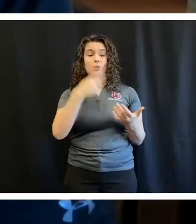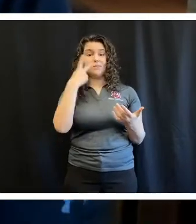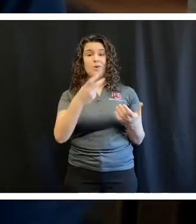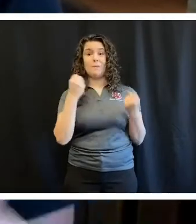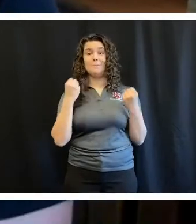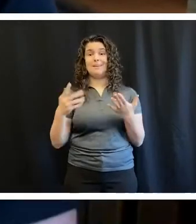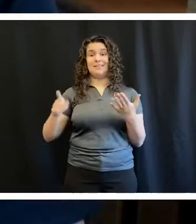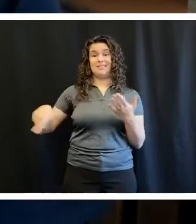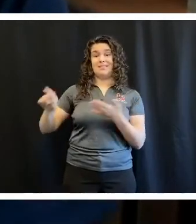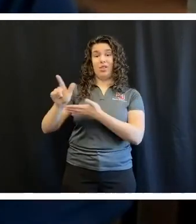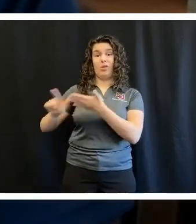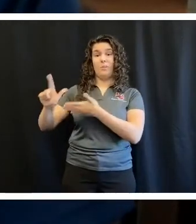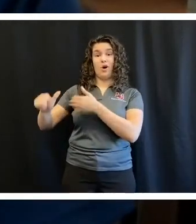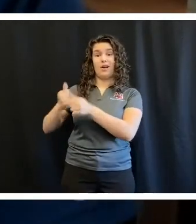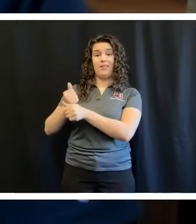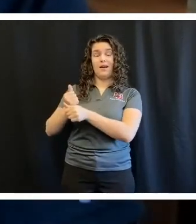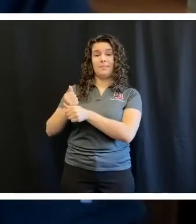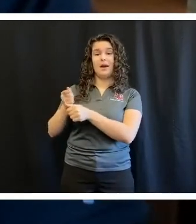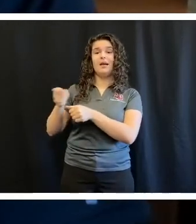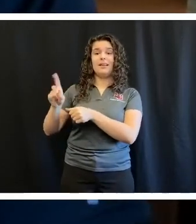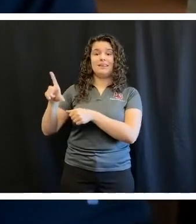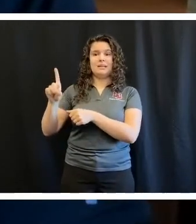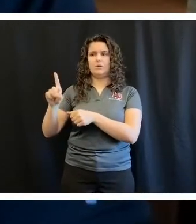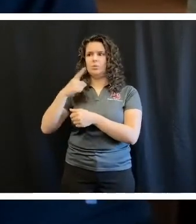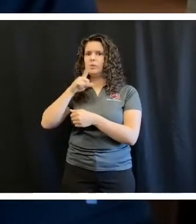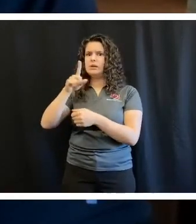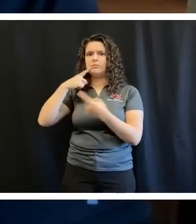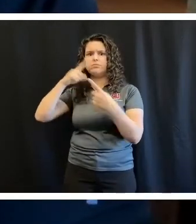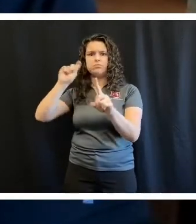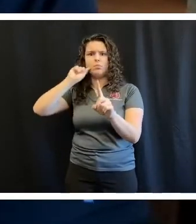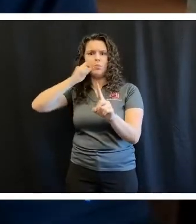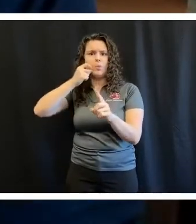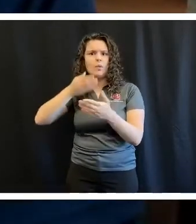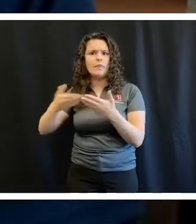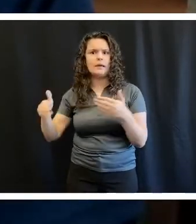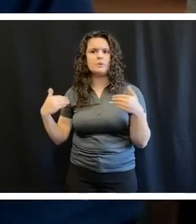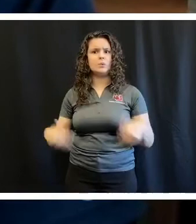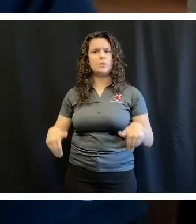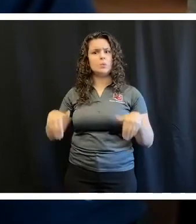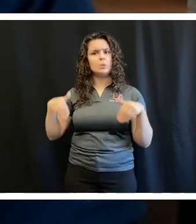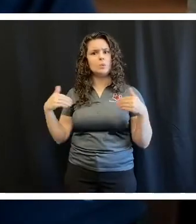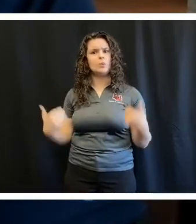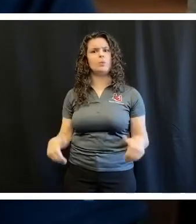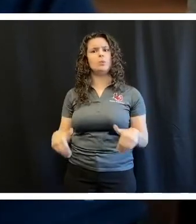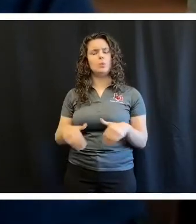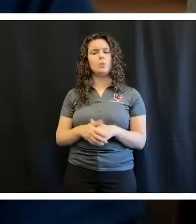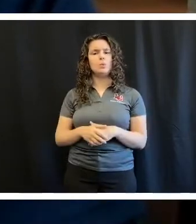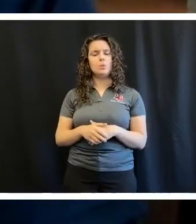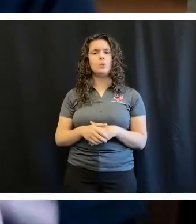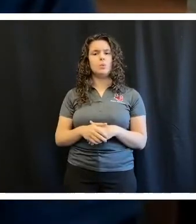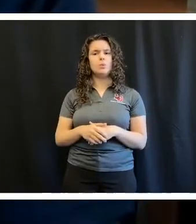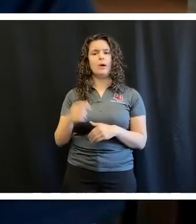doing some really amazing things. And when I think about, I was thinking about successes.